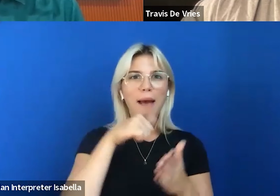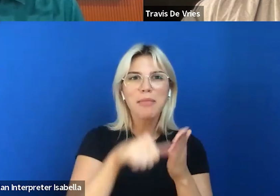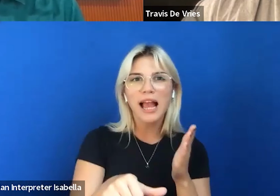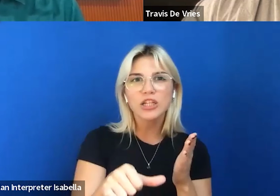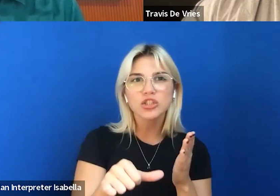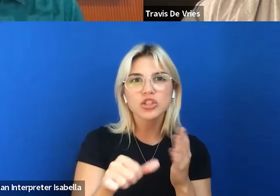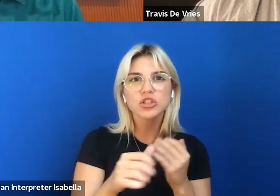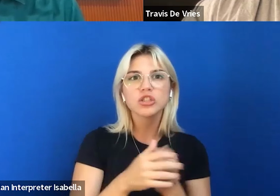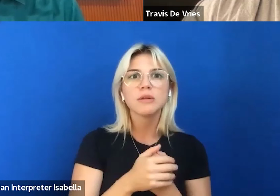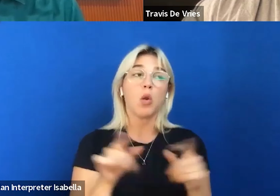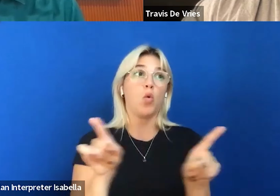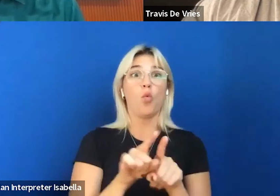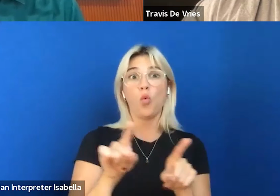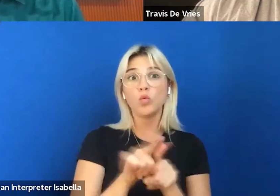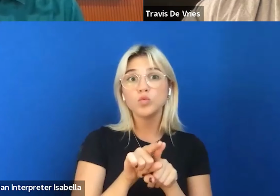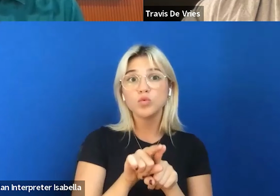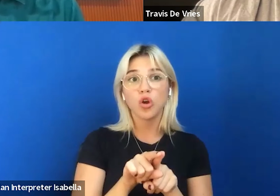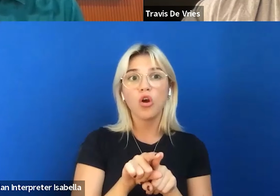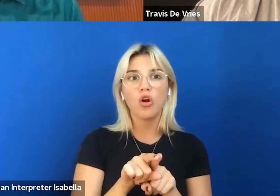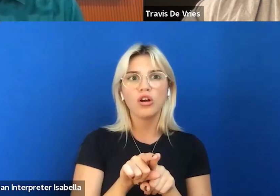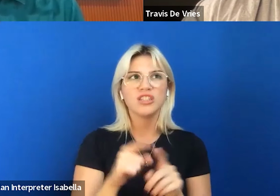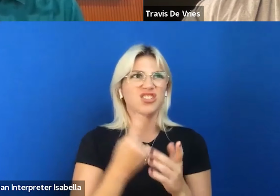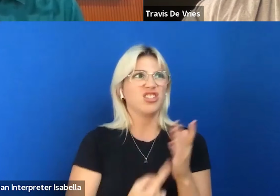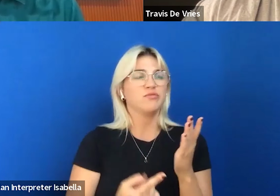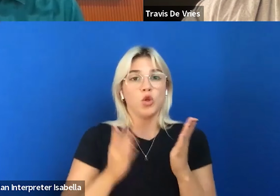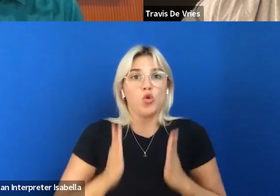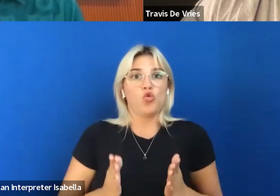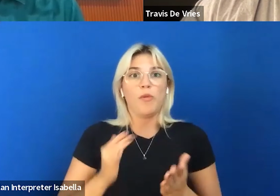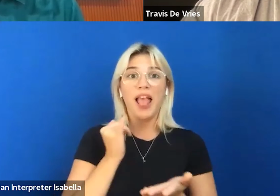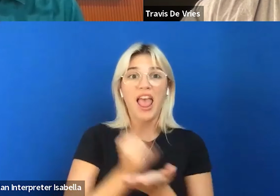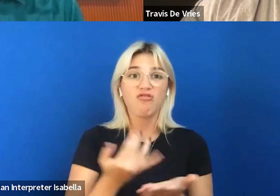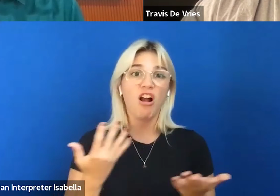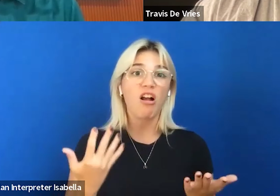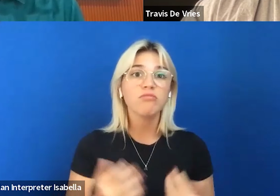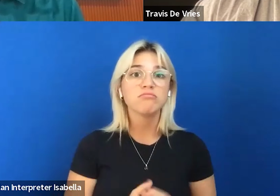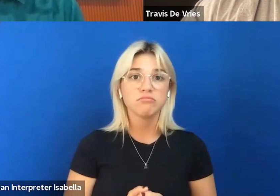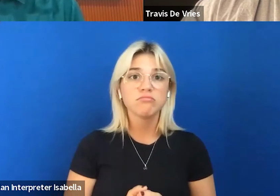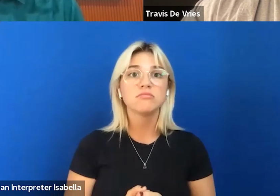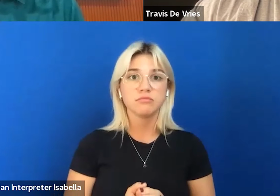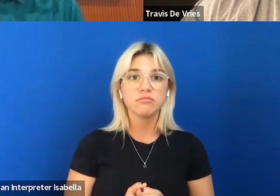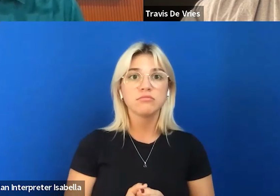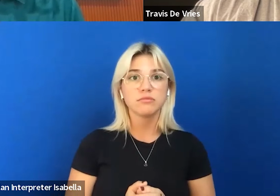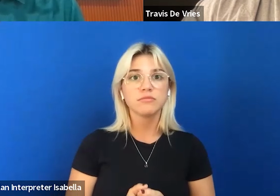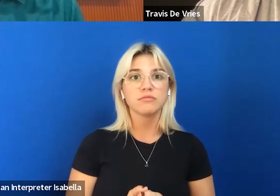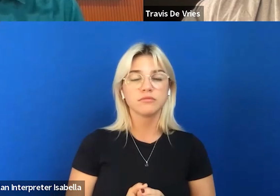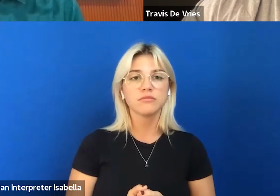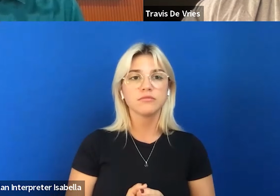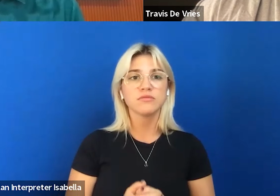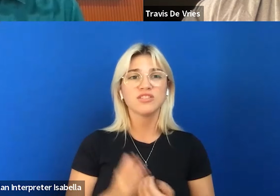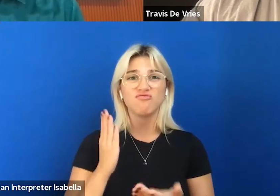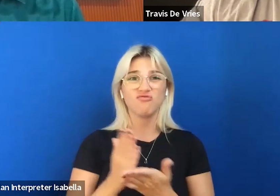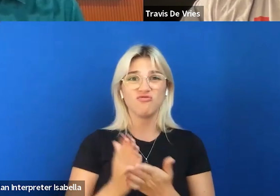But also, just human error like it is everyone's responsibility to